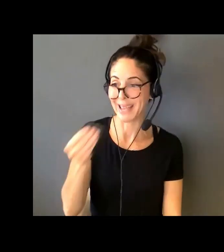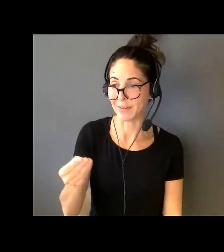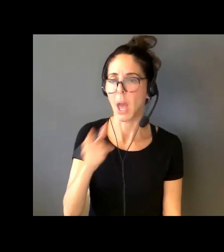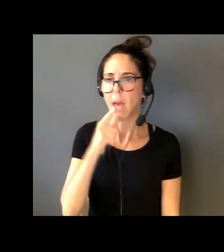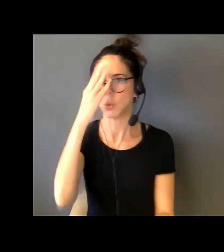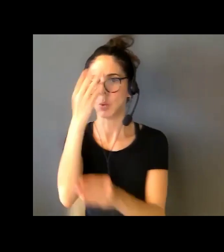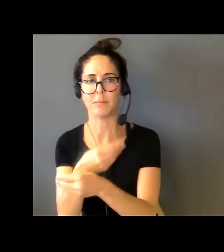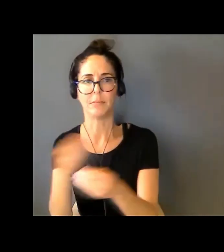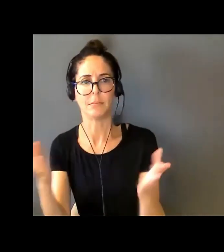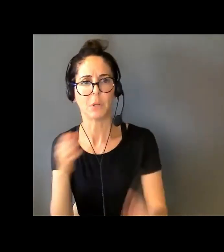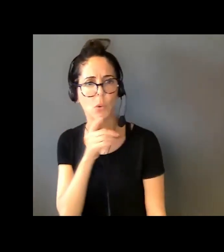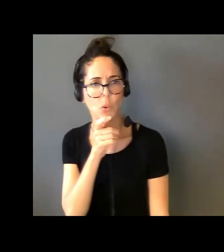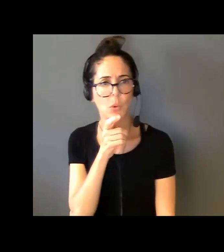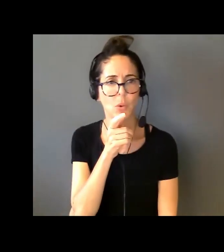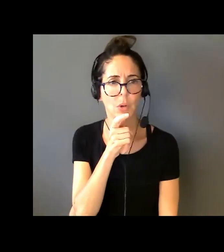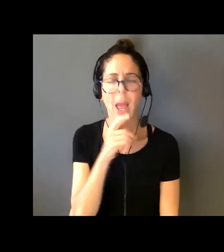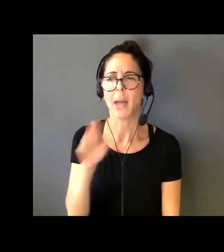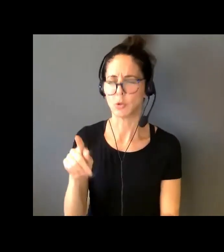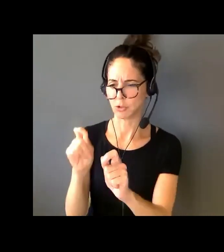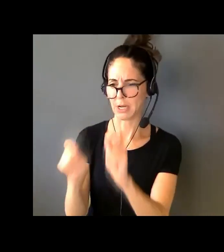and then who is shaping that message. Because we’ve talked about how the